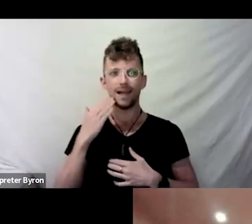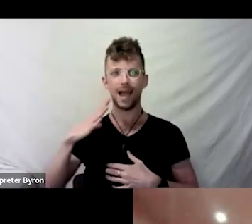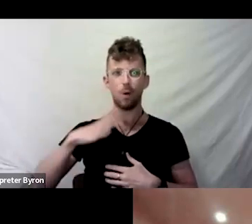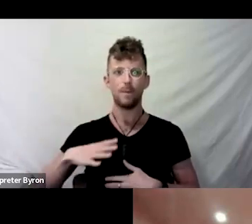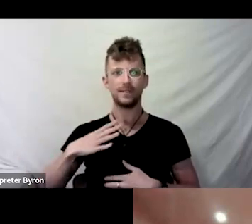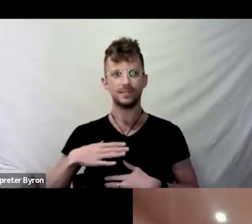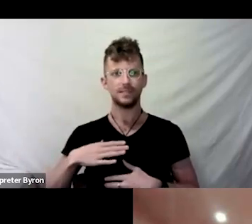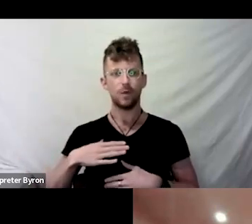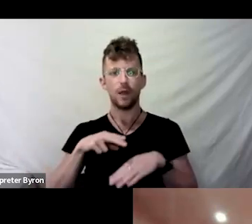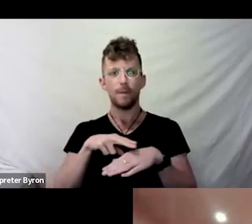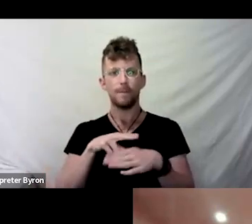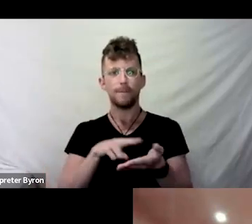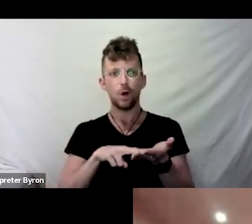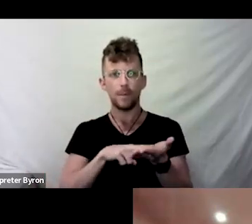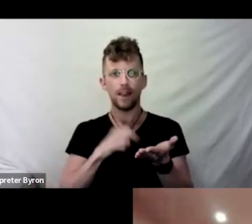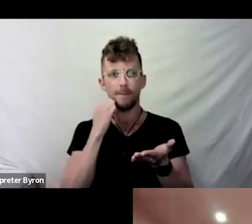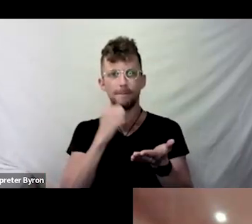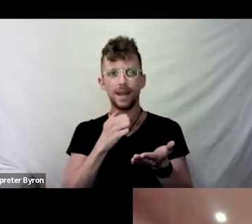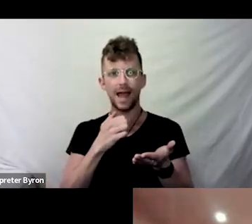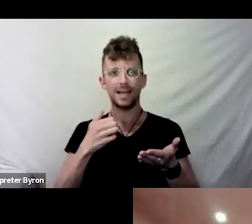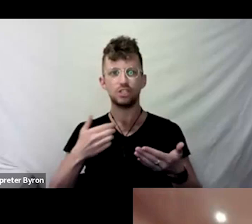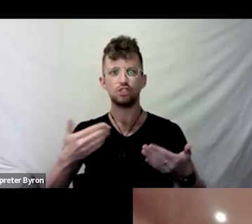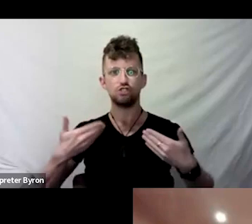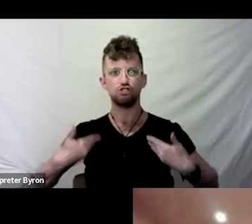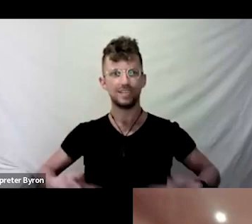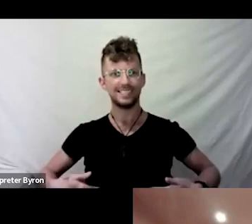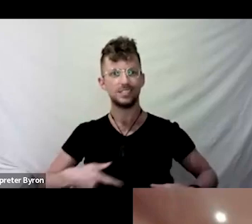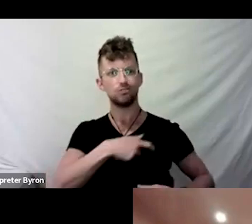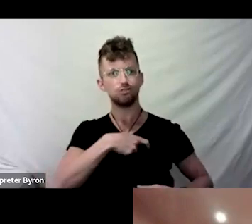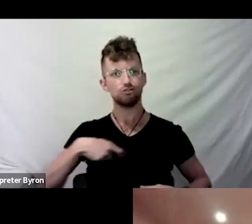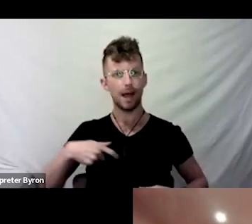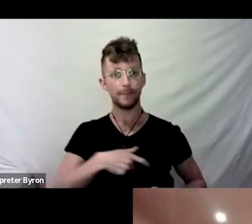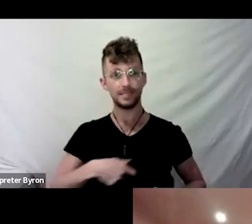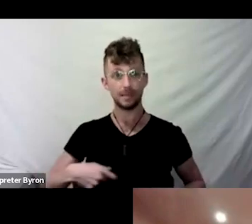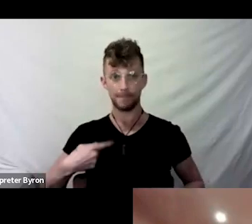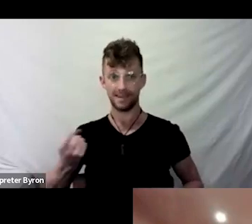And I’m here tonight primarily about concerns about Carer Support